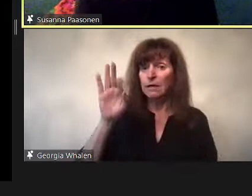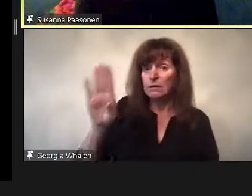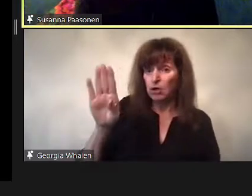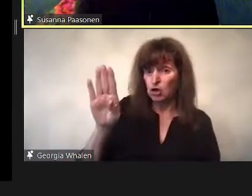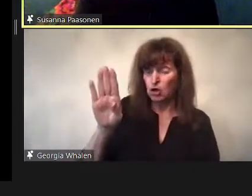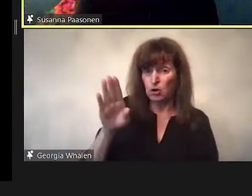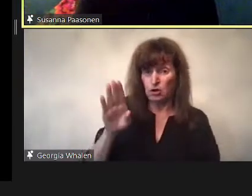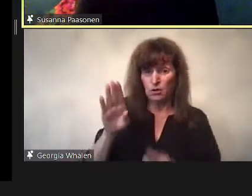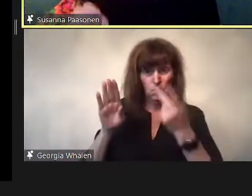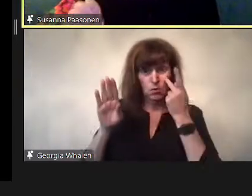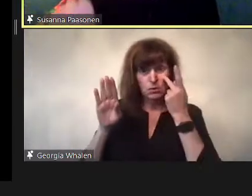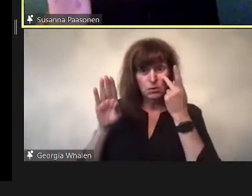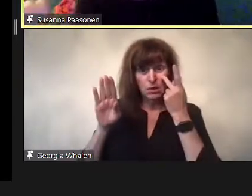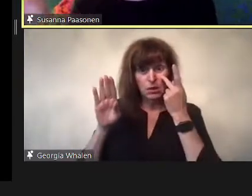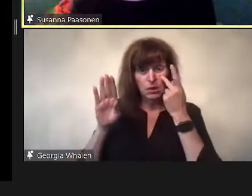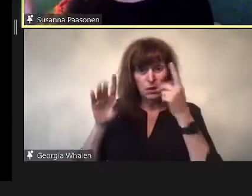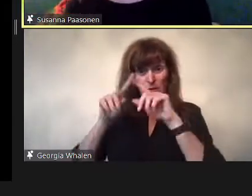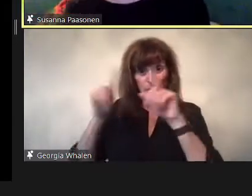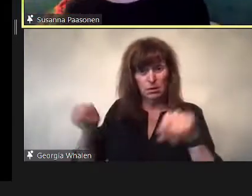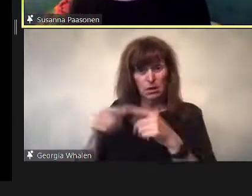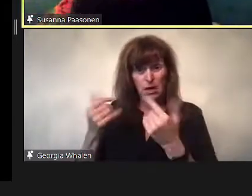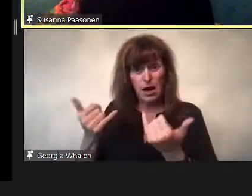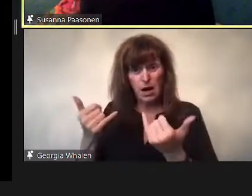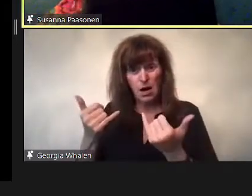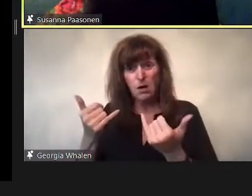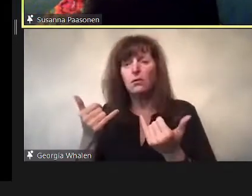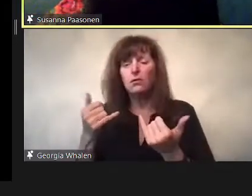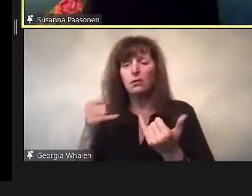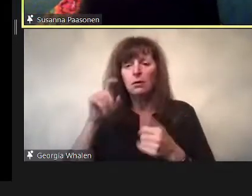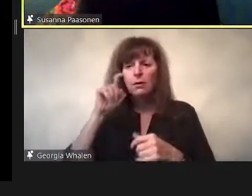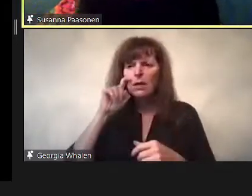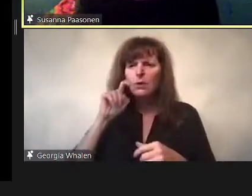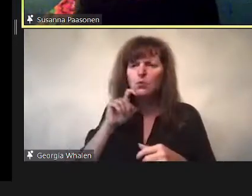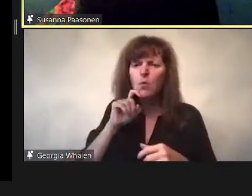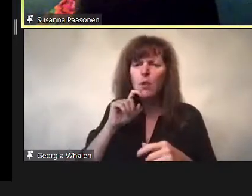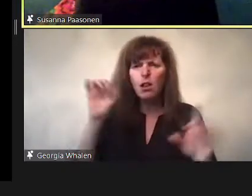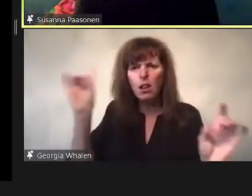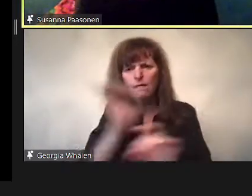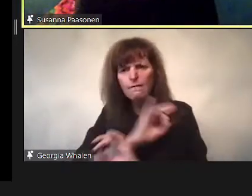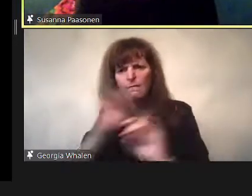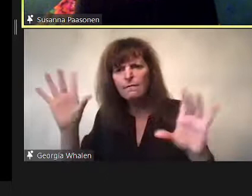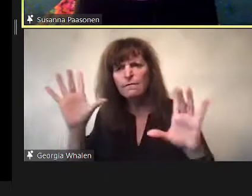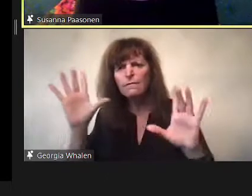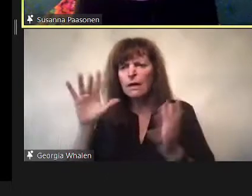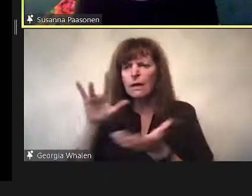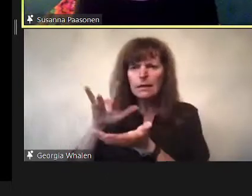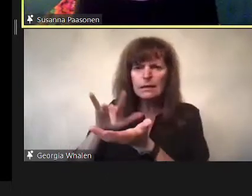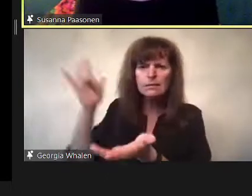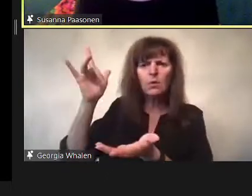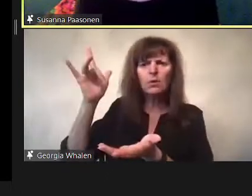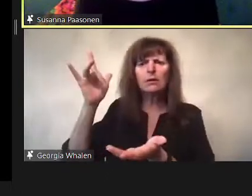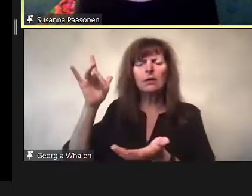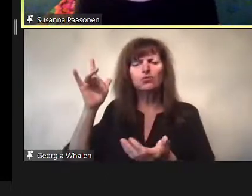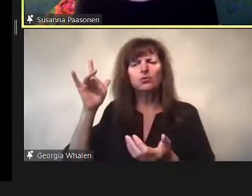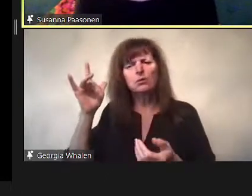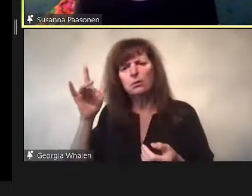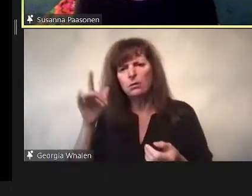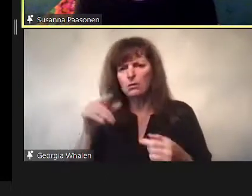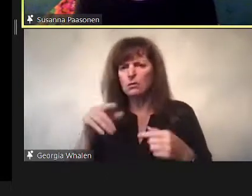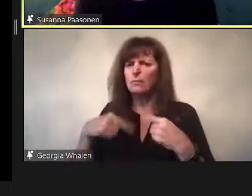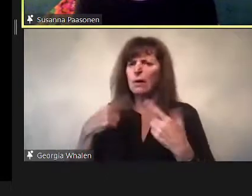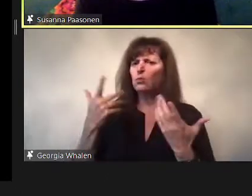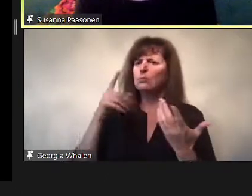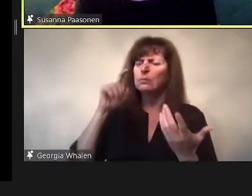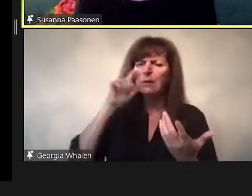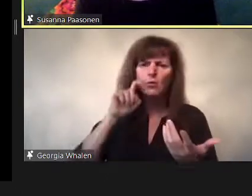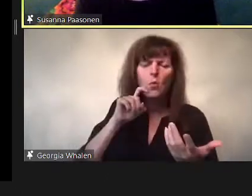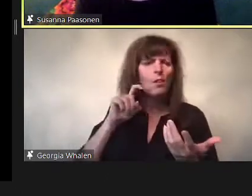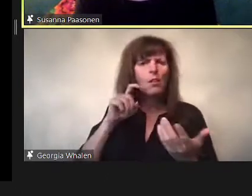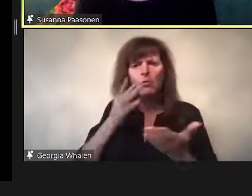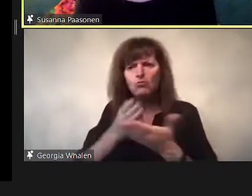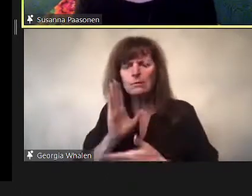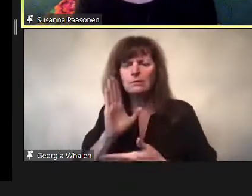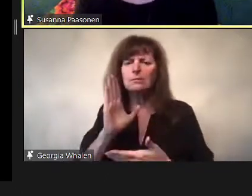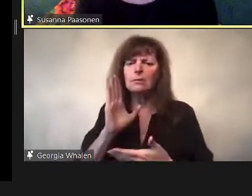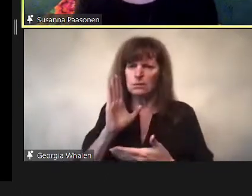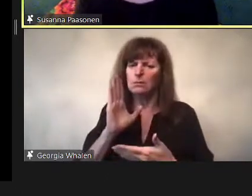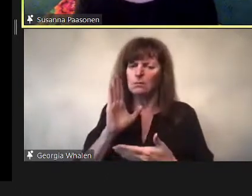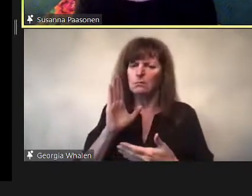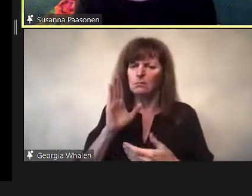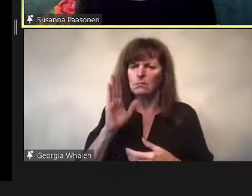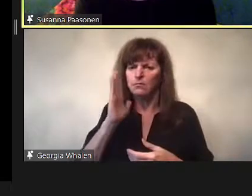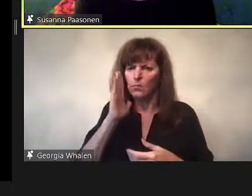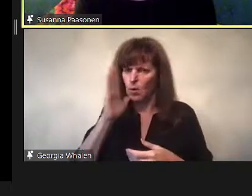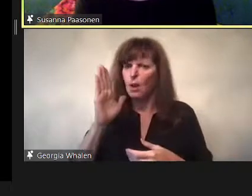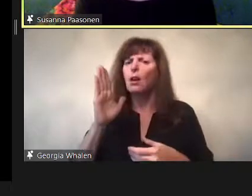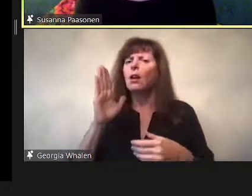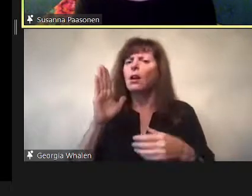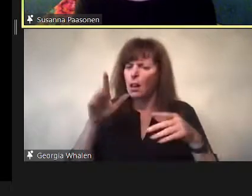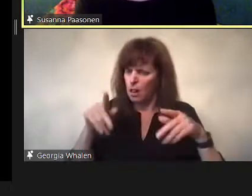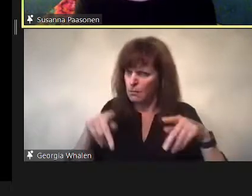they become equally zoned out as probelmatic.